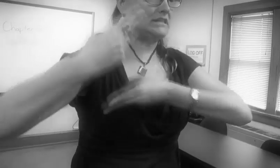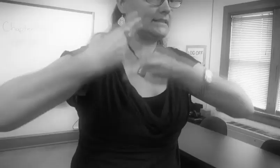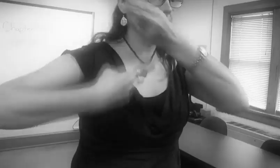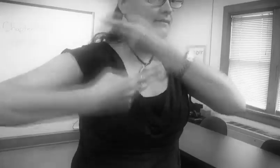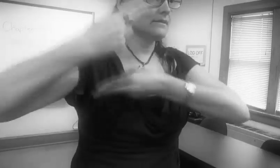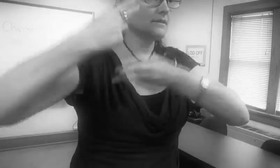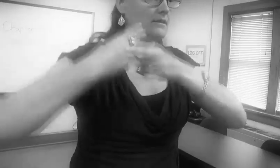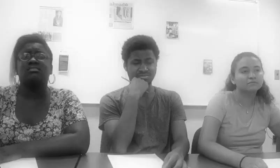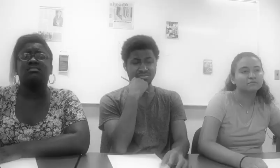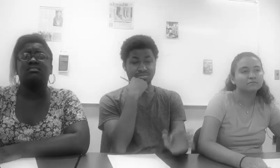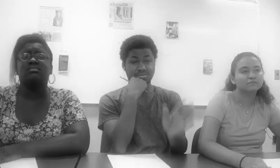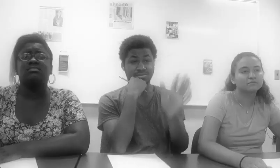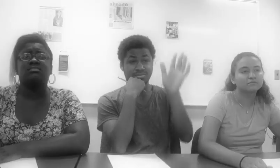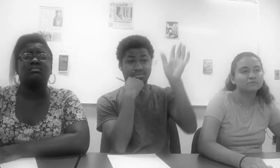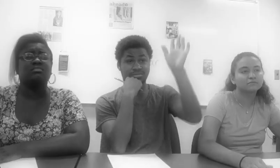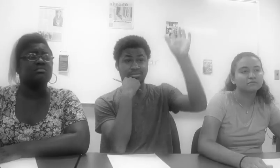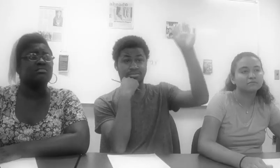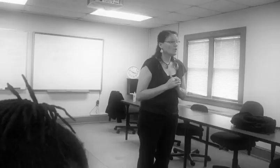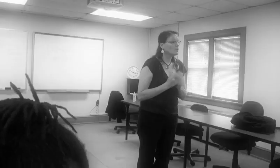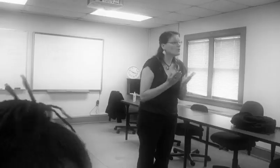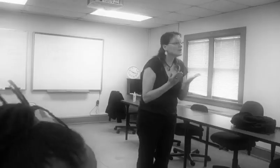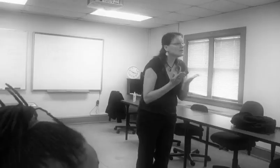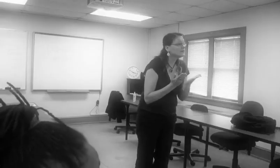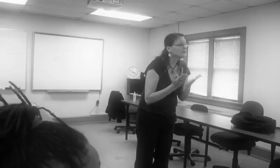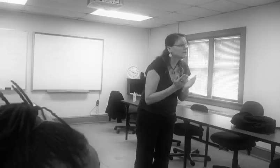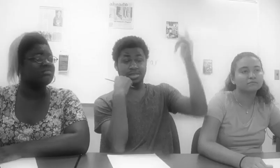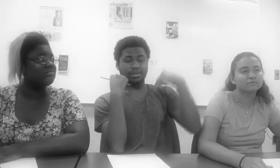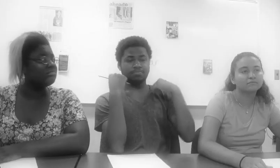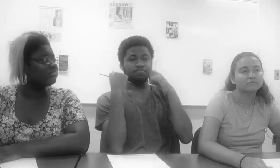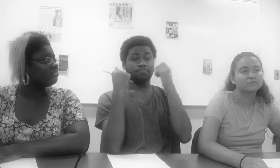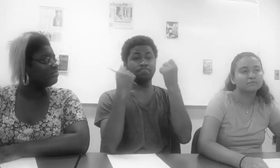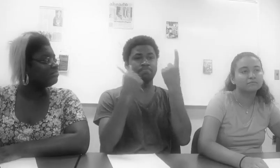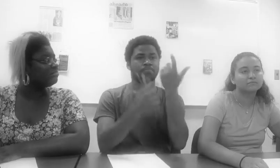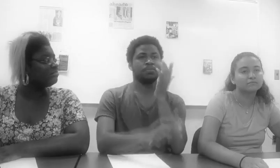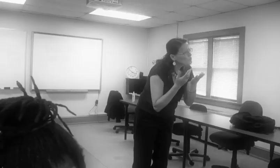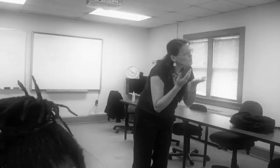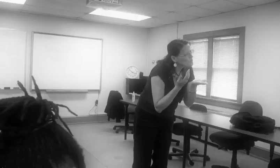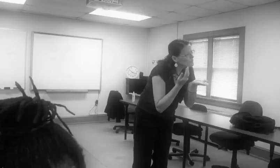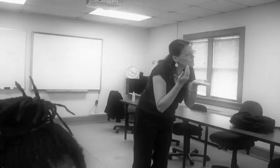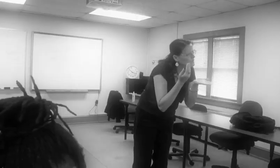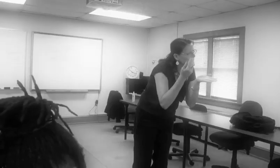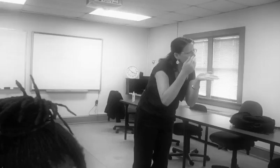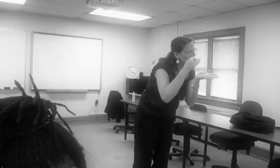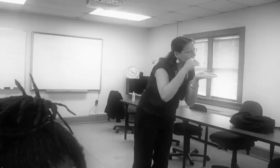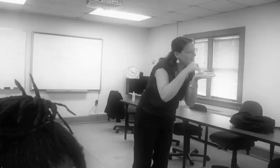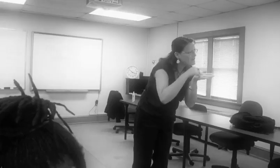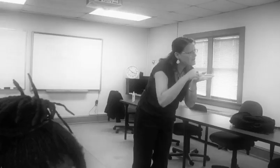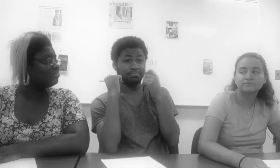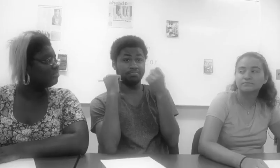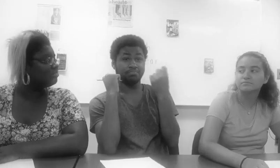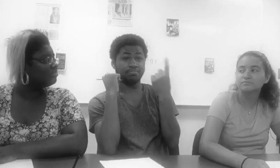...history... What? Black Male Student: I don’t understand. Teacher: A­-a-­gain.